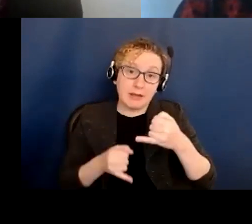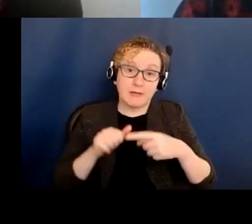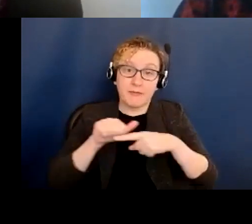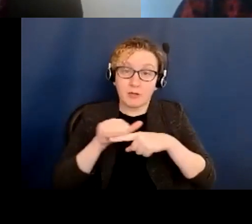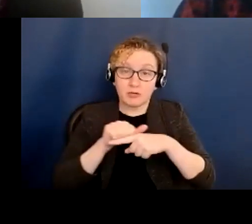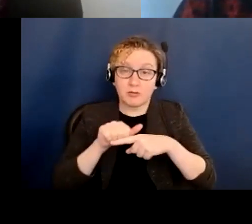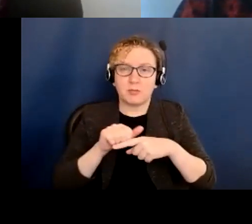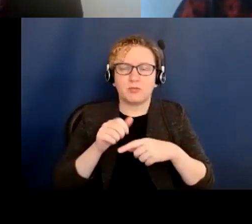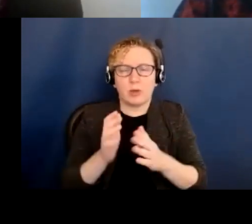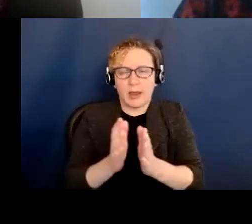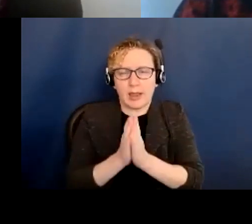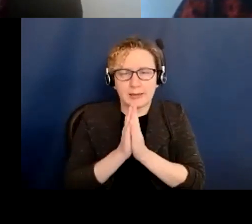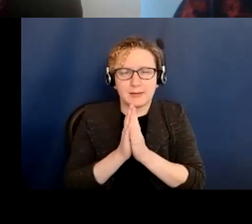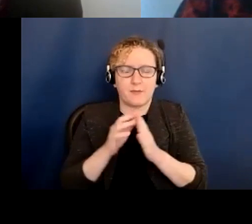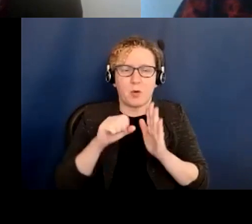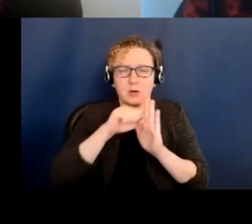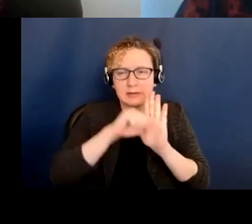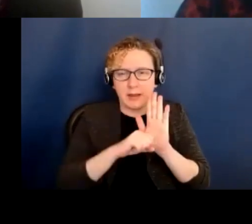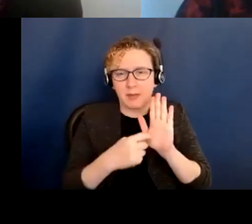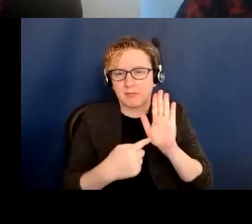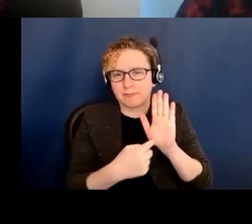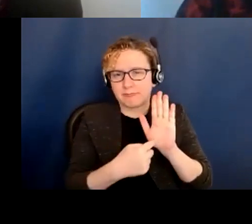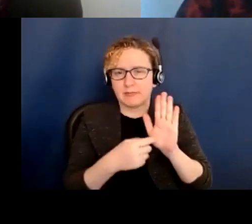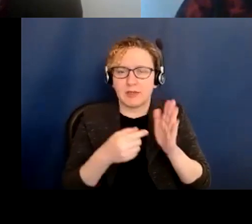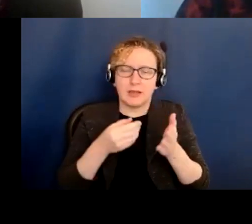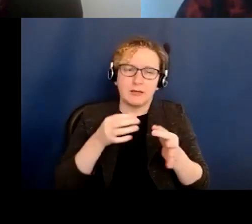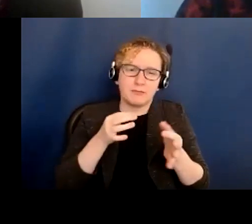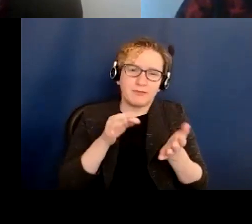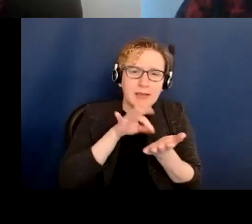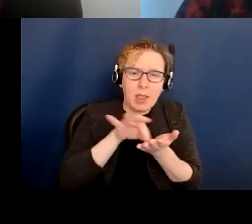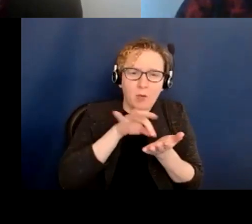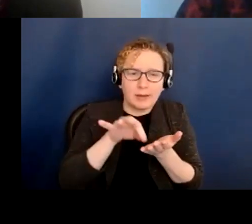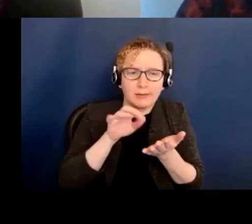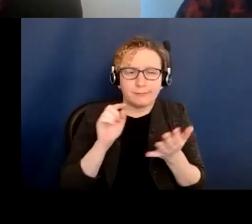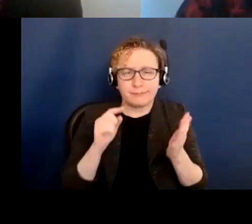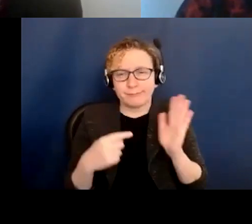August of the following year. It is not an itemized accounting.